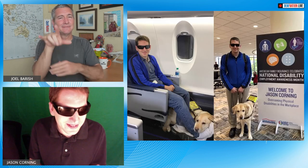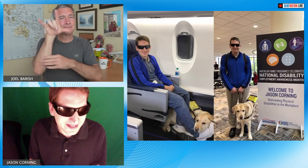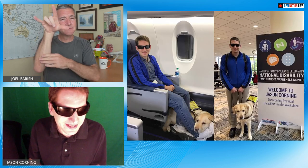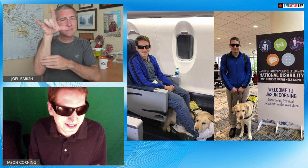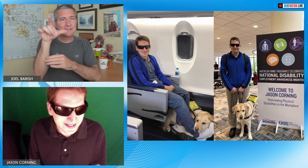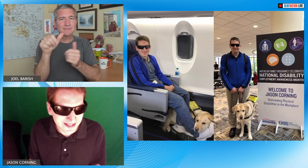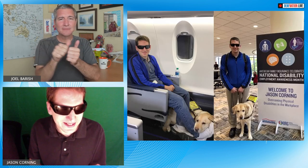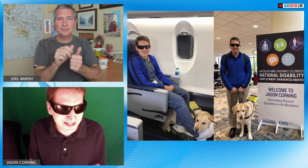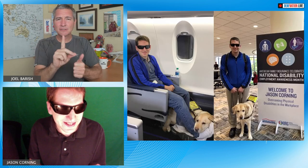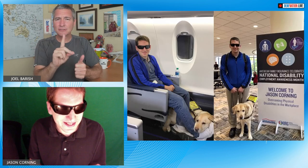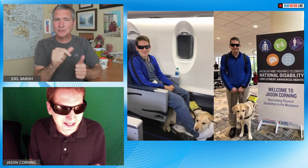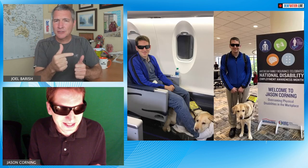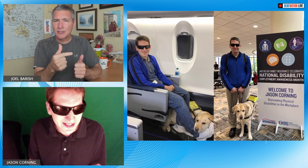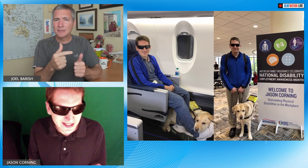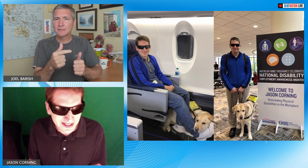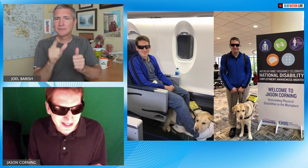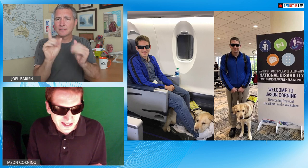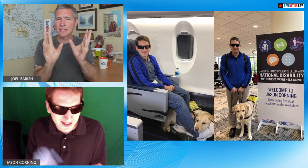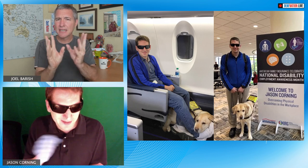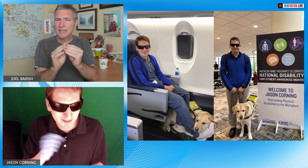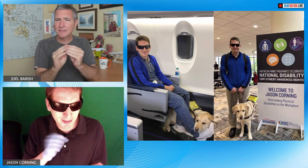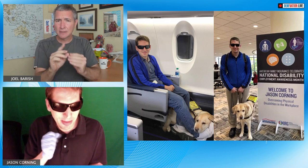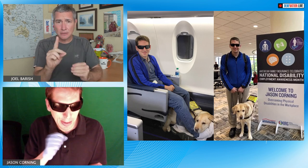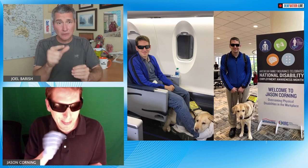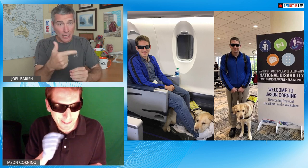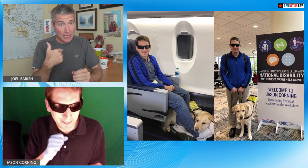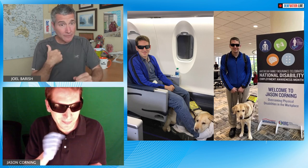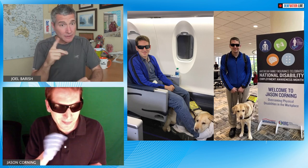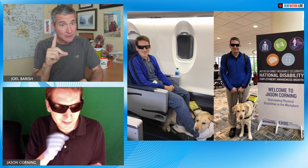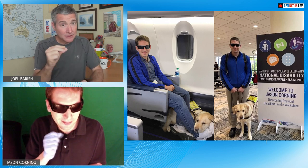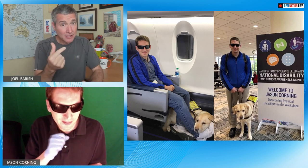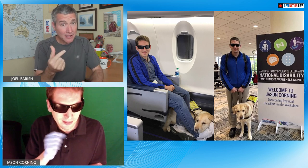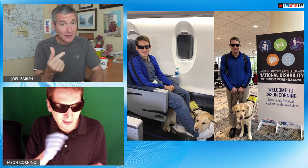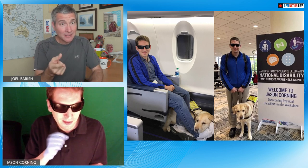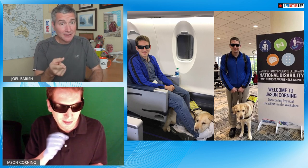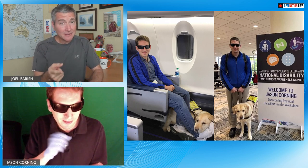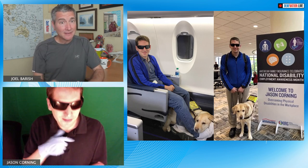You are on a plane with a dog attending a conference Do you have a dog?